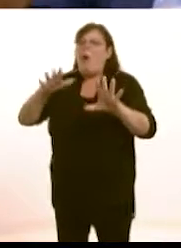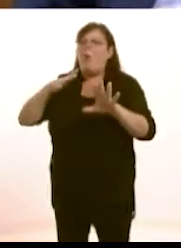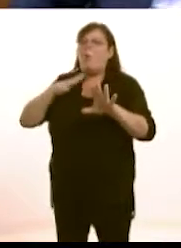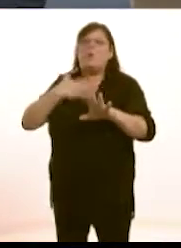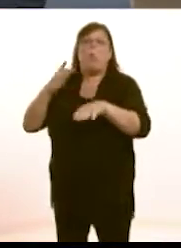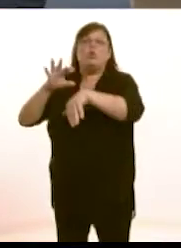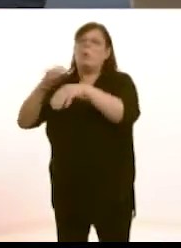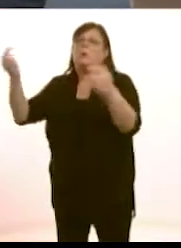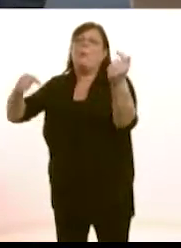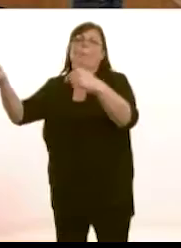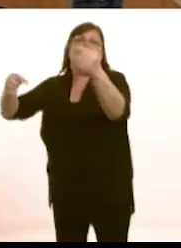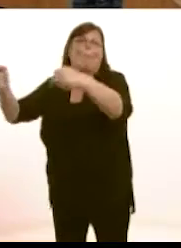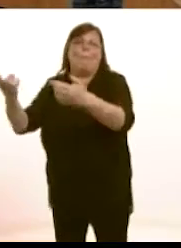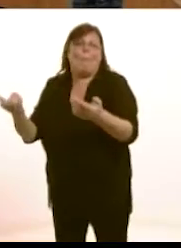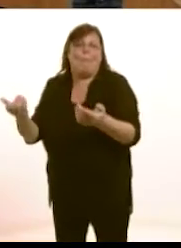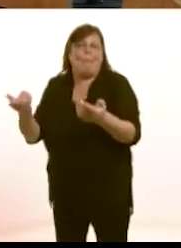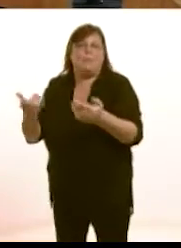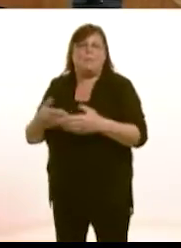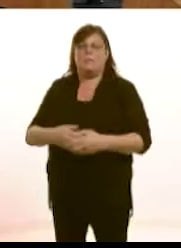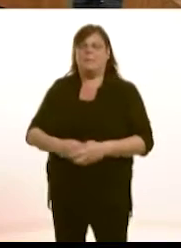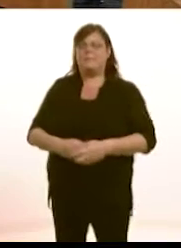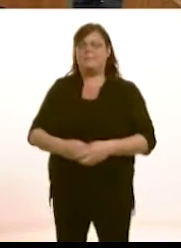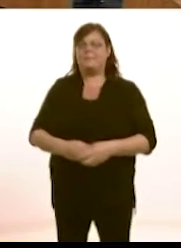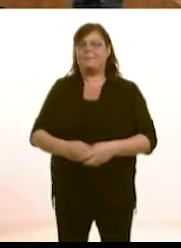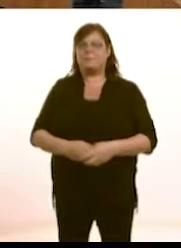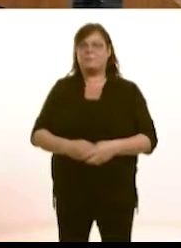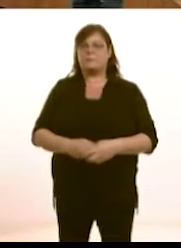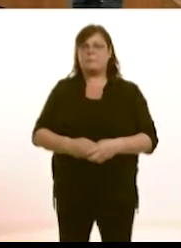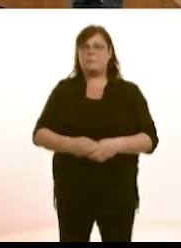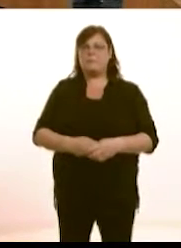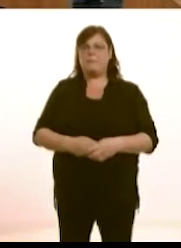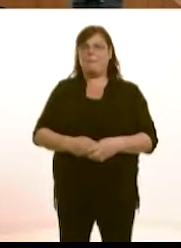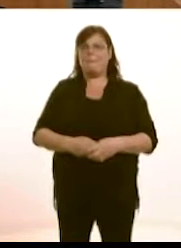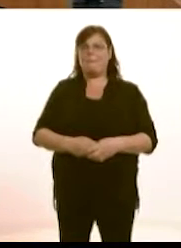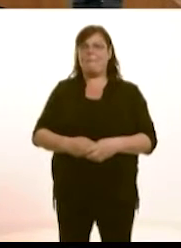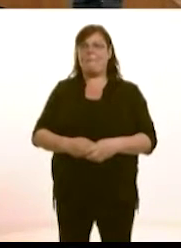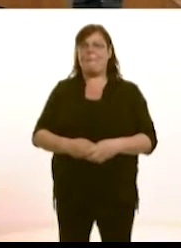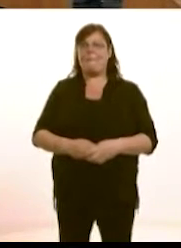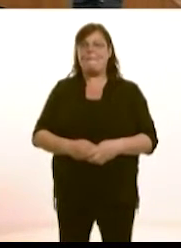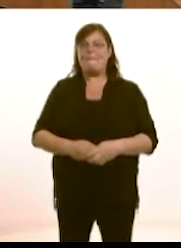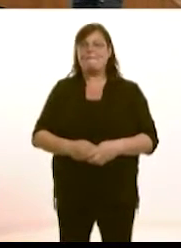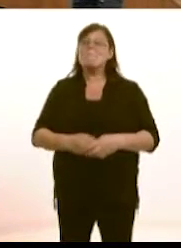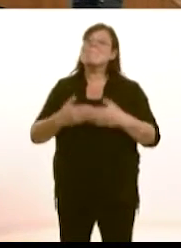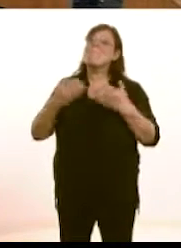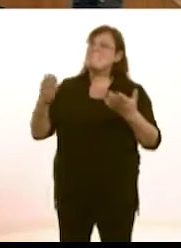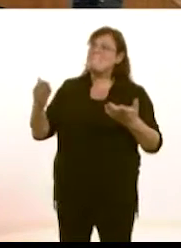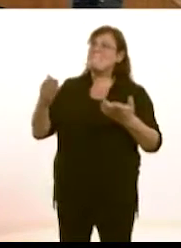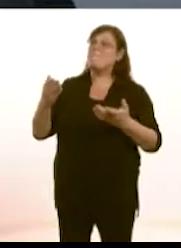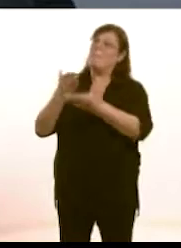first place. Paul Davies: Well, clearly itís time that the First Minister takes responsibility for